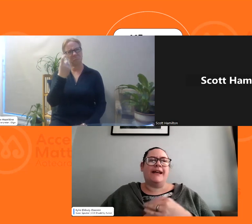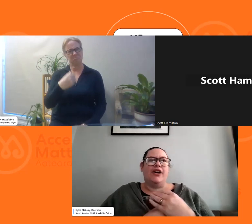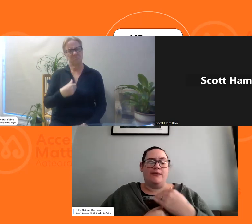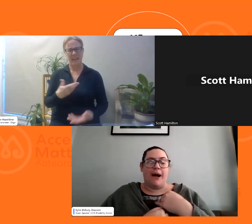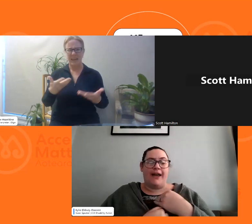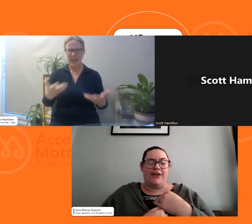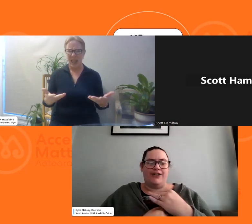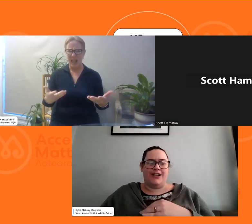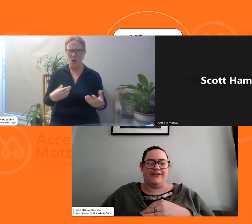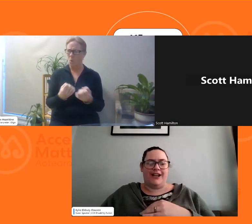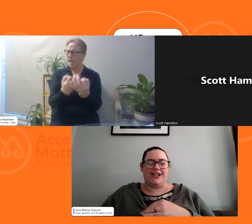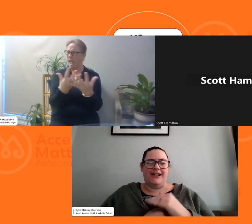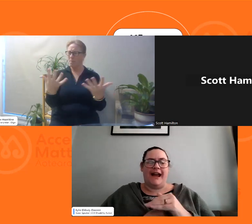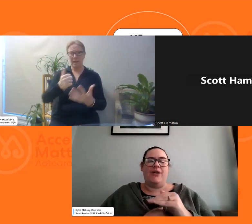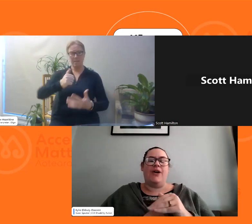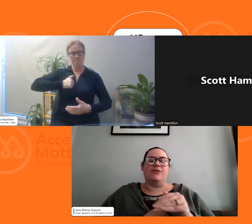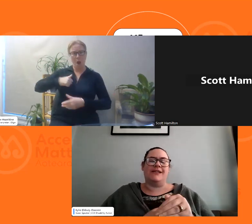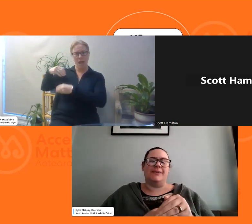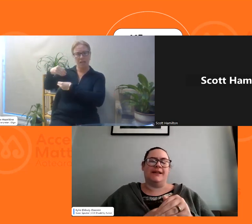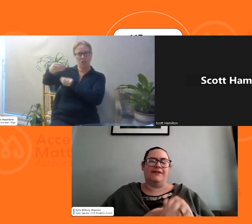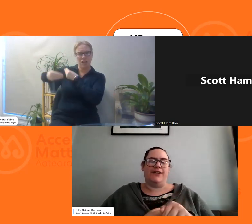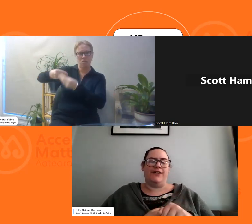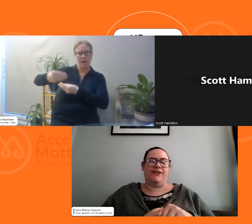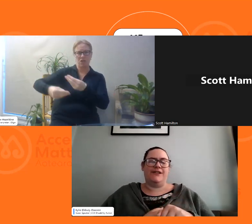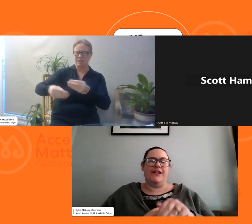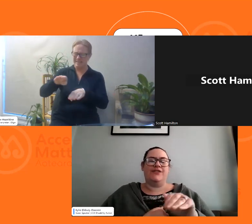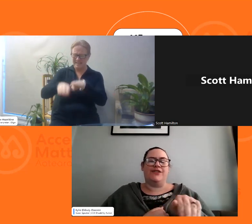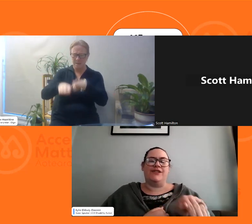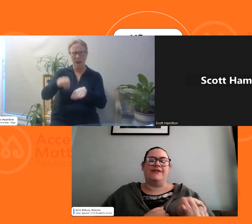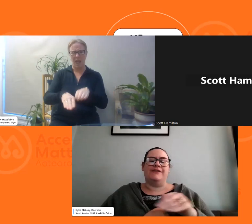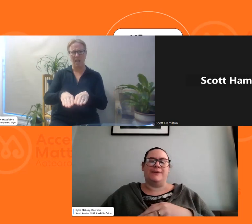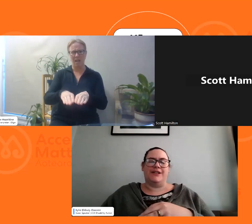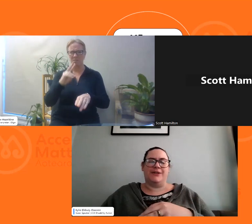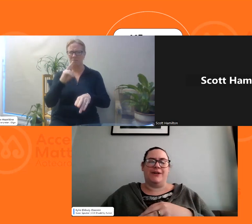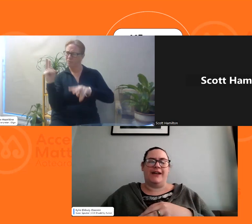many of my own generation now hold similar views to those influential